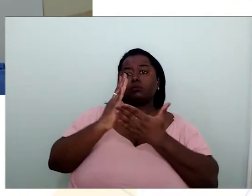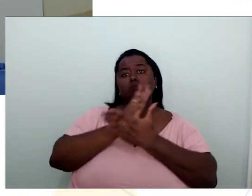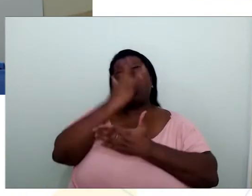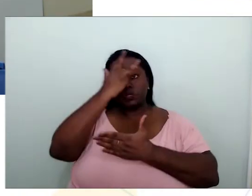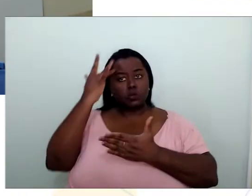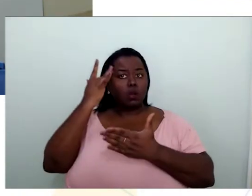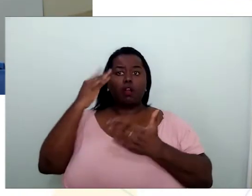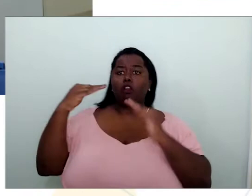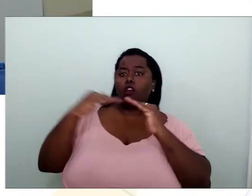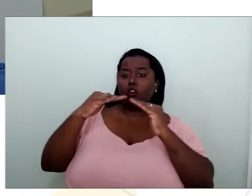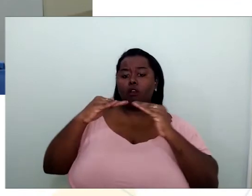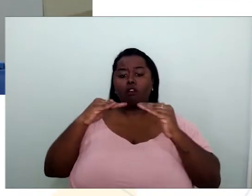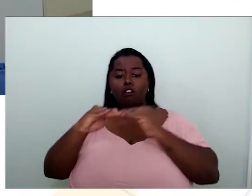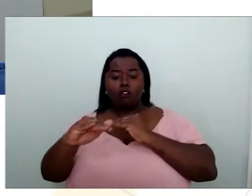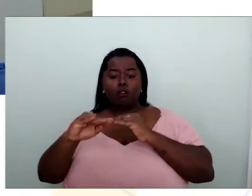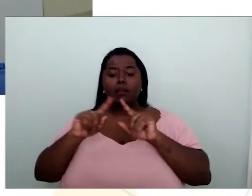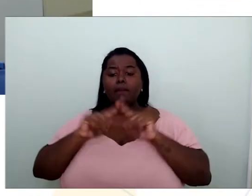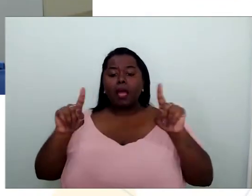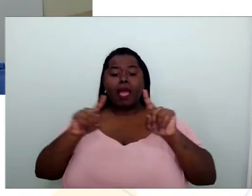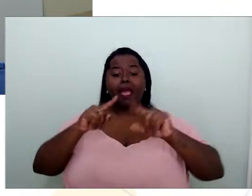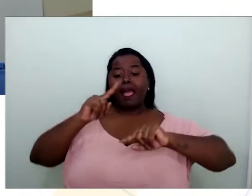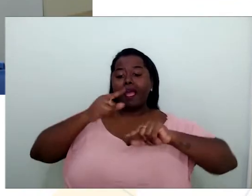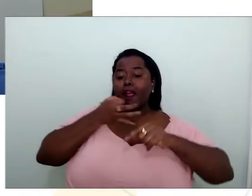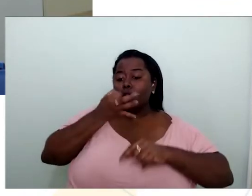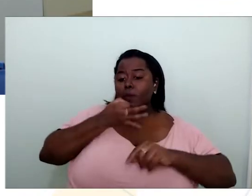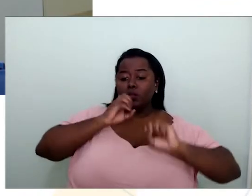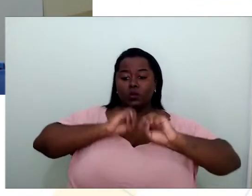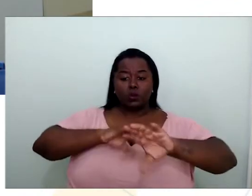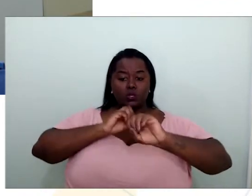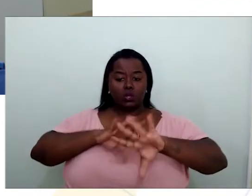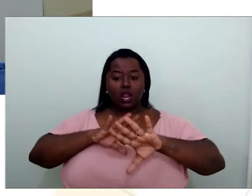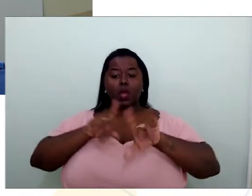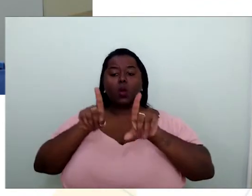apart everything that I write. So see the educational argument of open educational